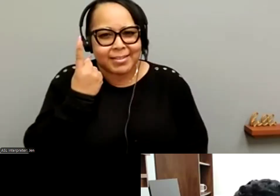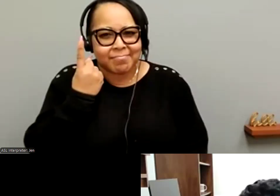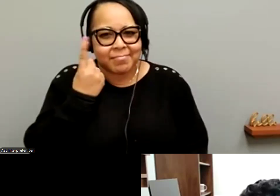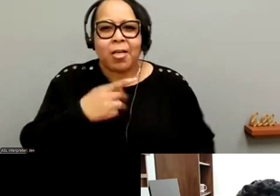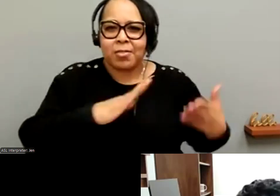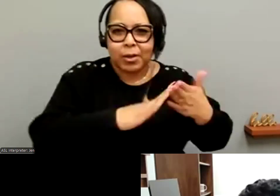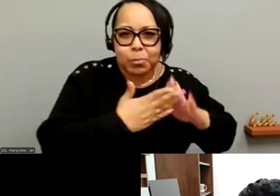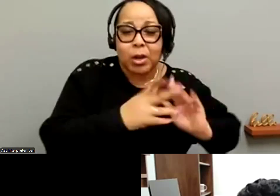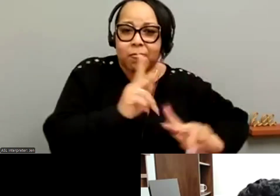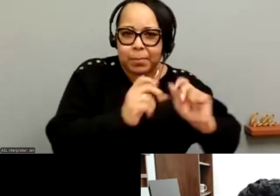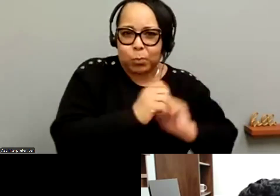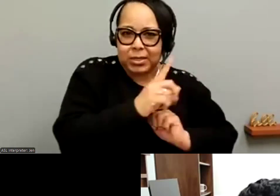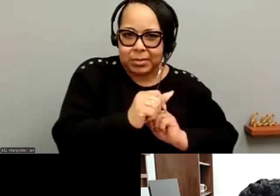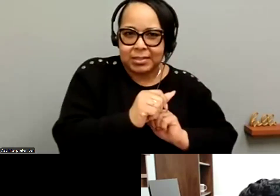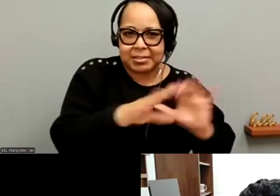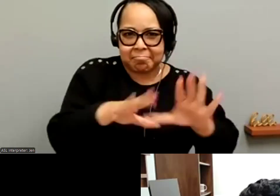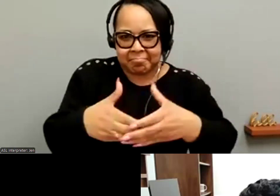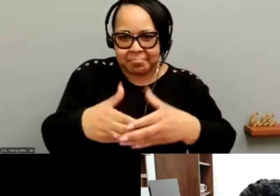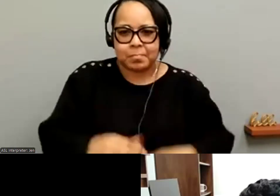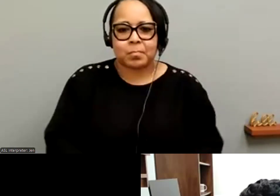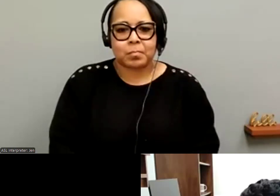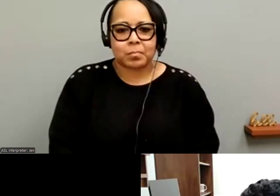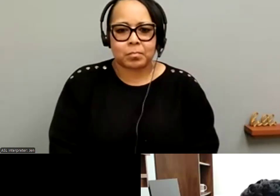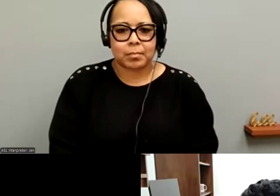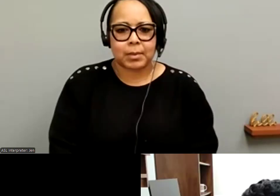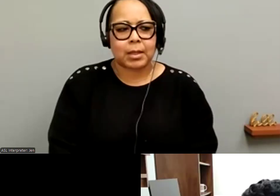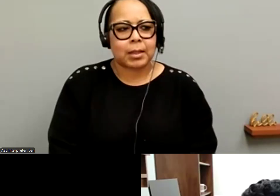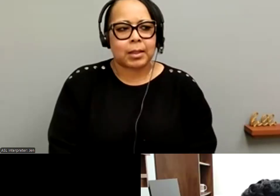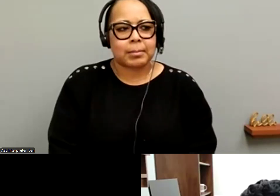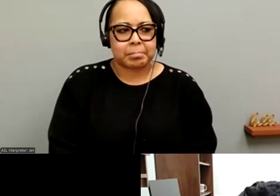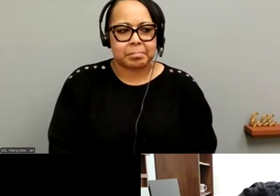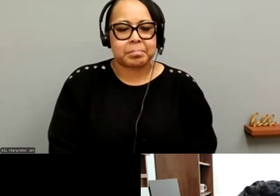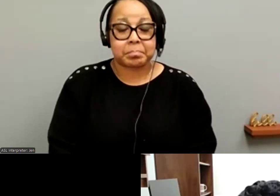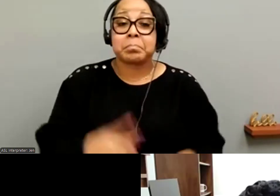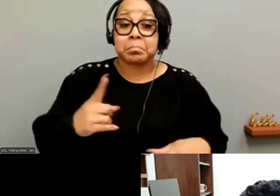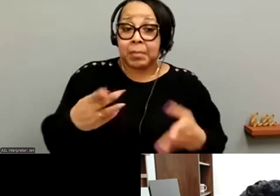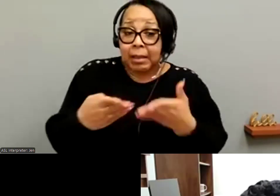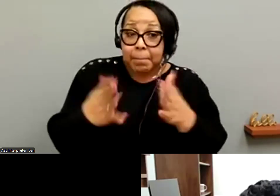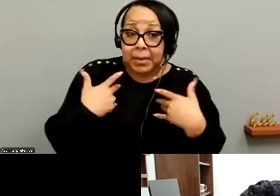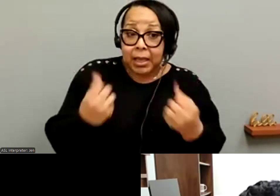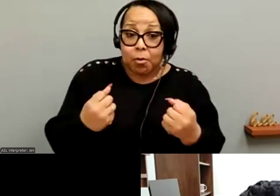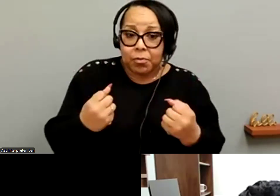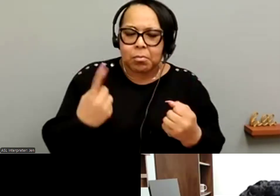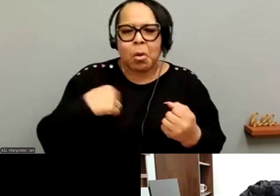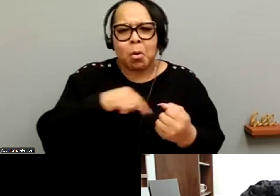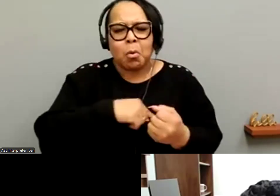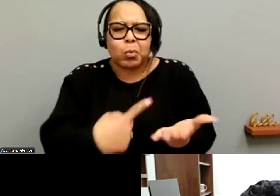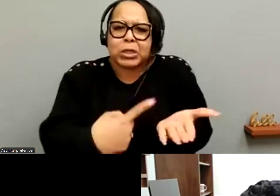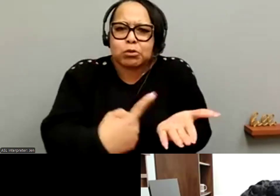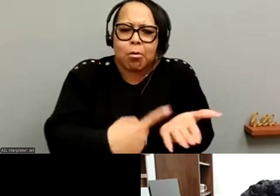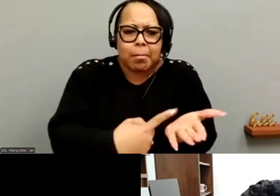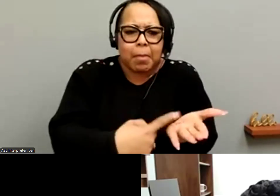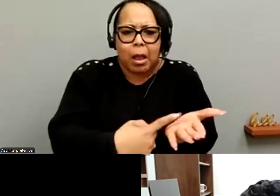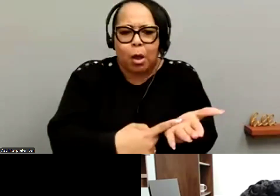13:09:20 of people with disability. In 13:09:24 public health we talk about the